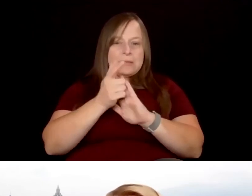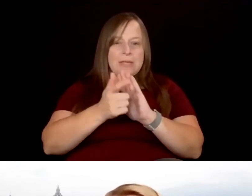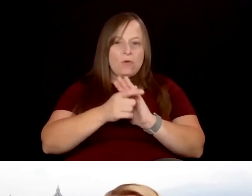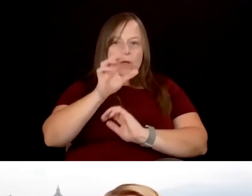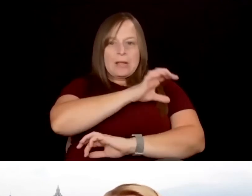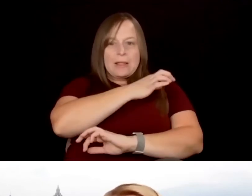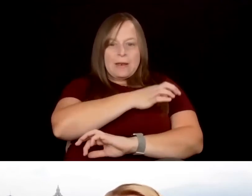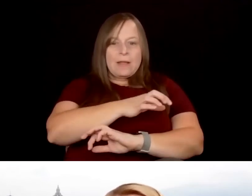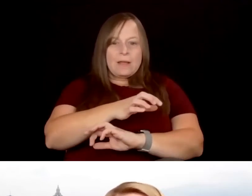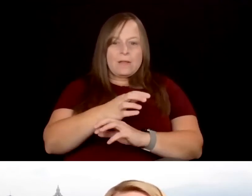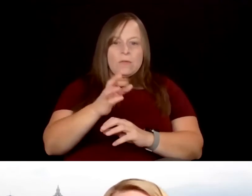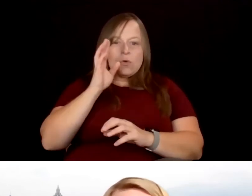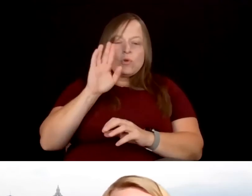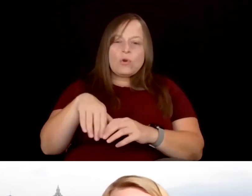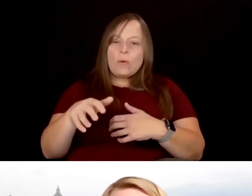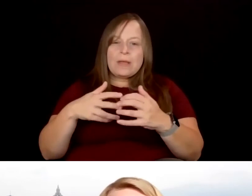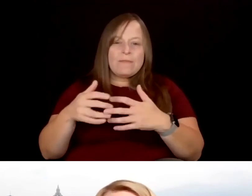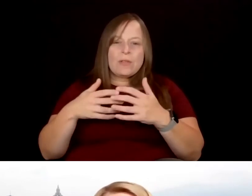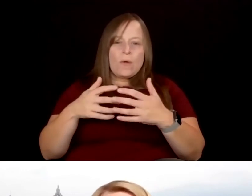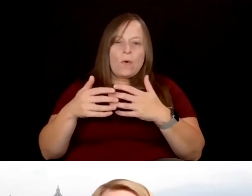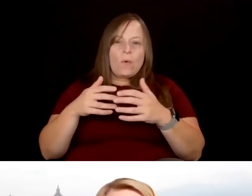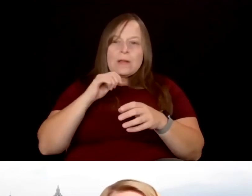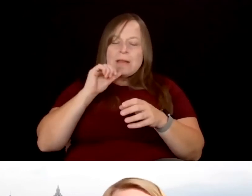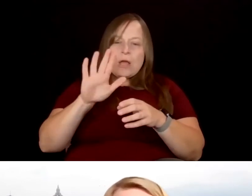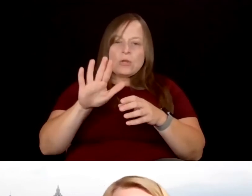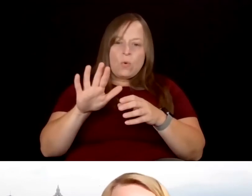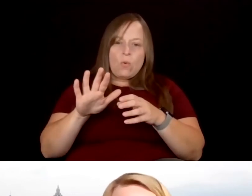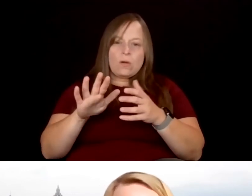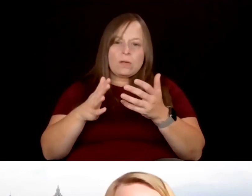So he's like even though this isn't geared towards folks with disabilities,